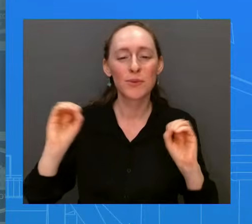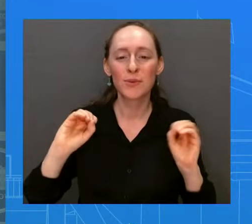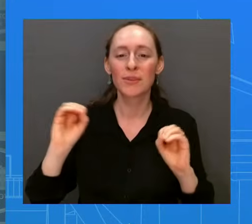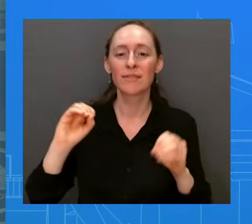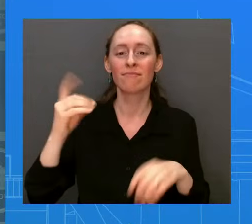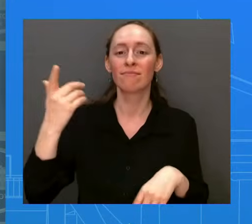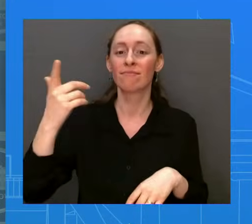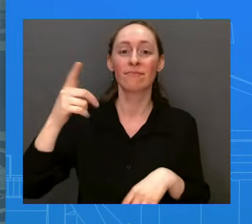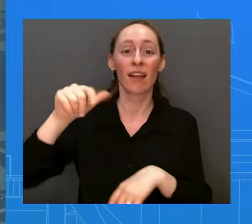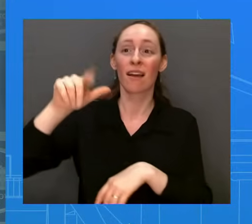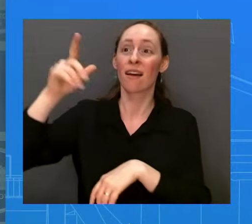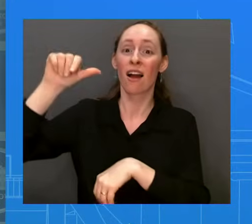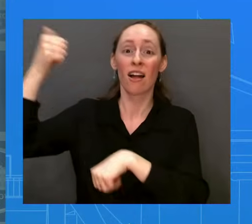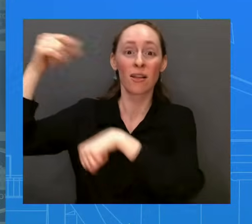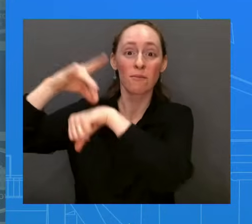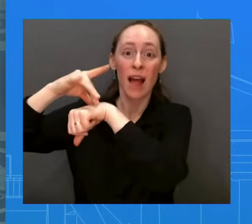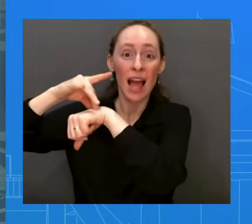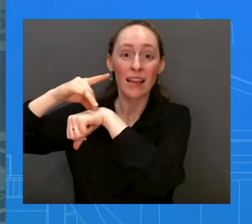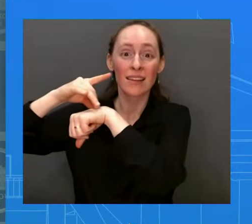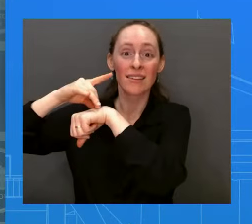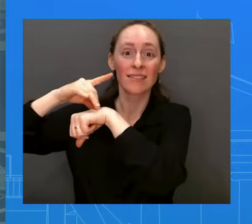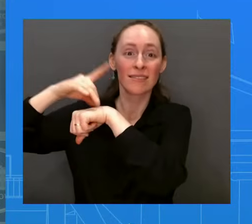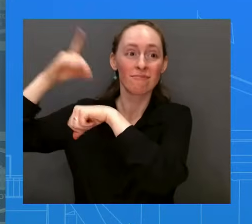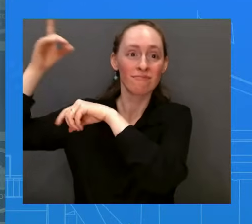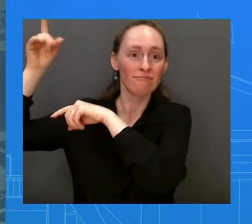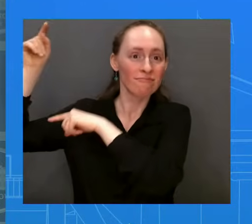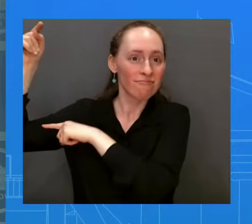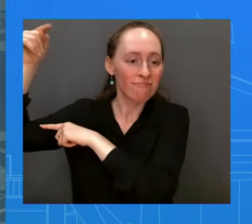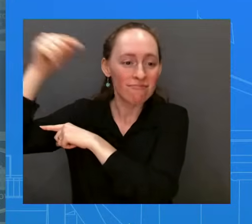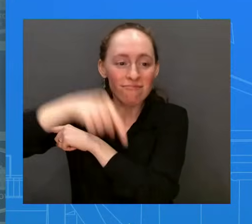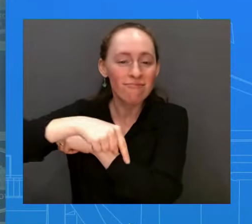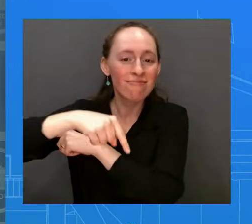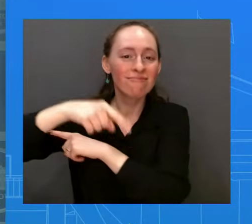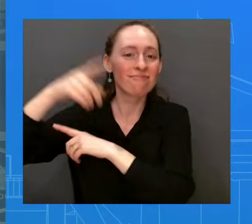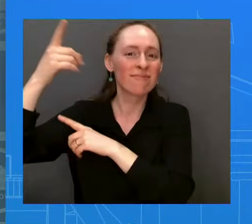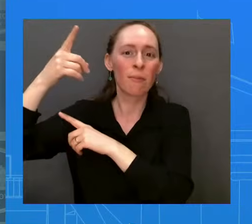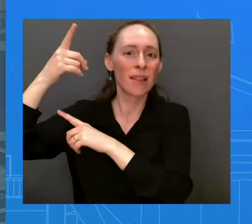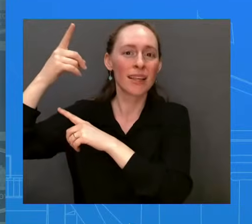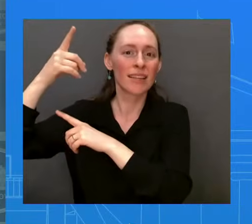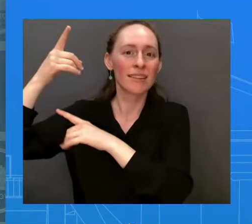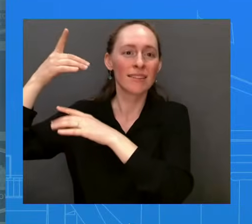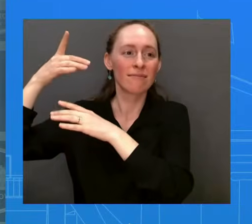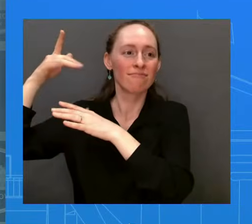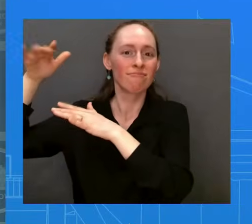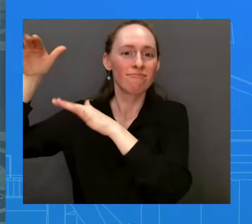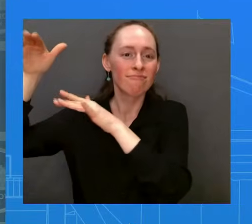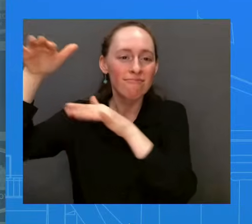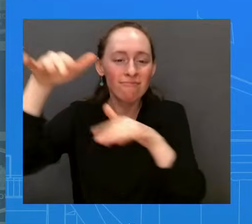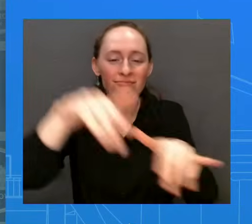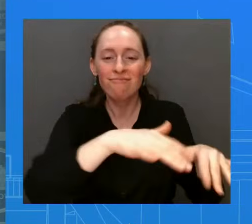[extra]terrestrial activity with these recent takedowns. Wanted to make sure that the American people knew that, all of you knew that.